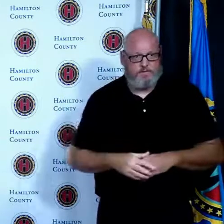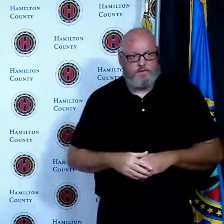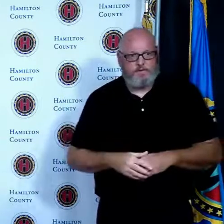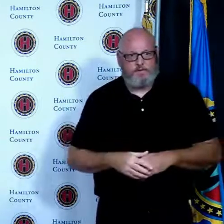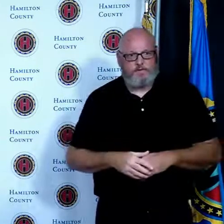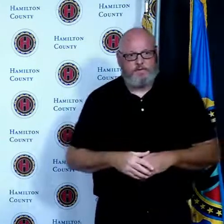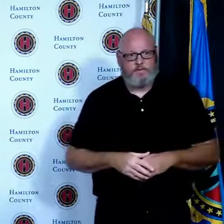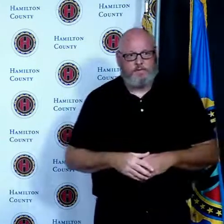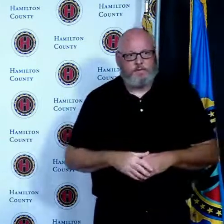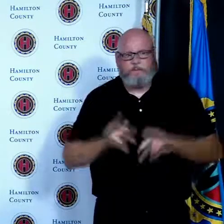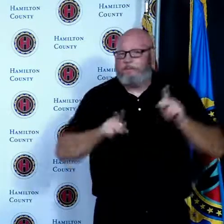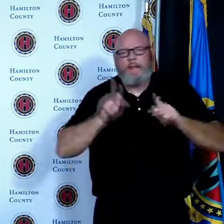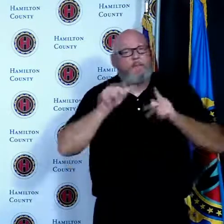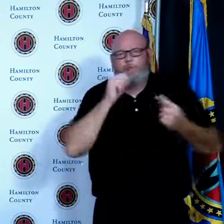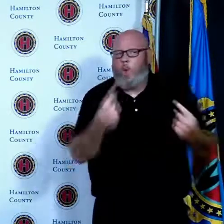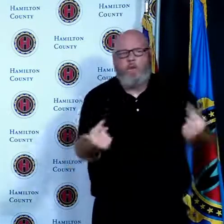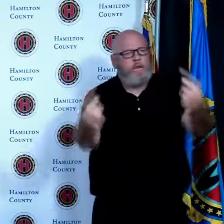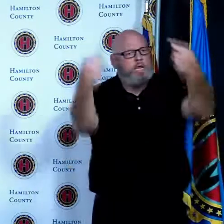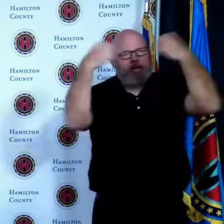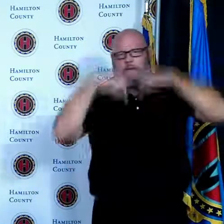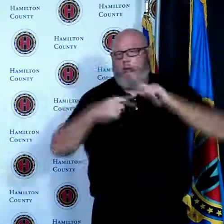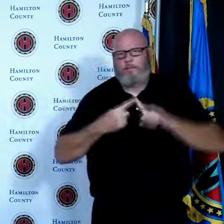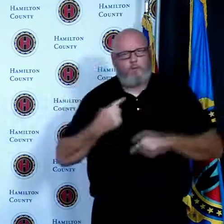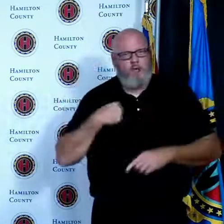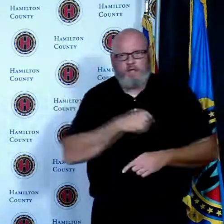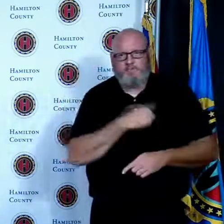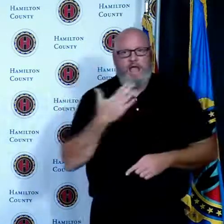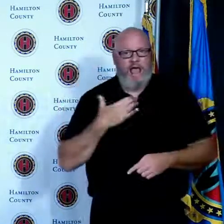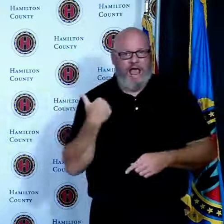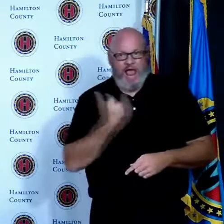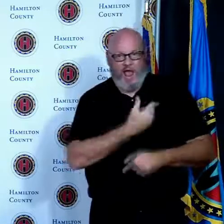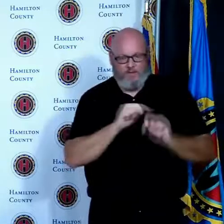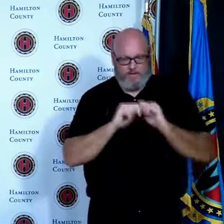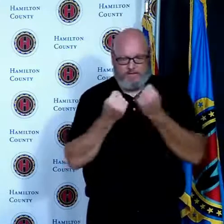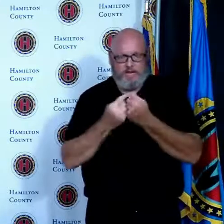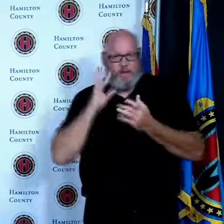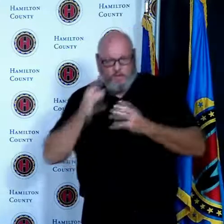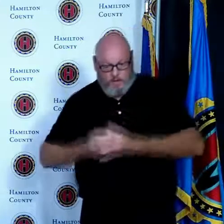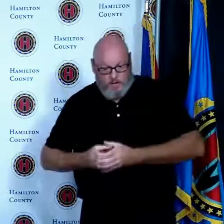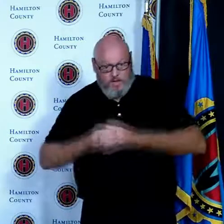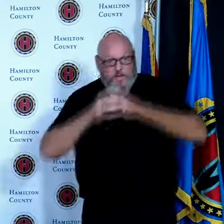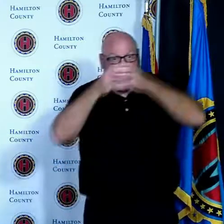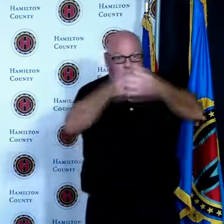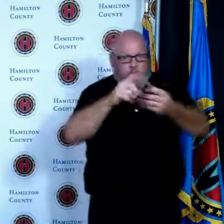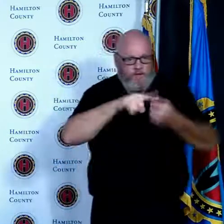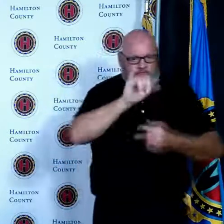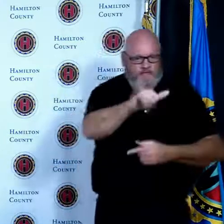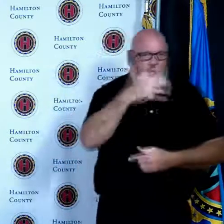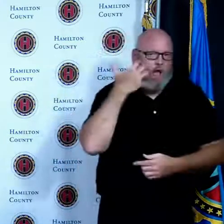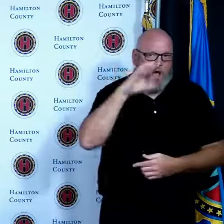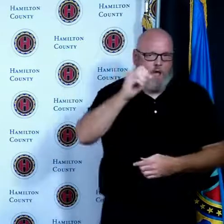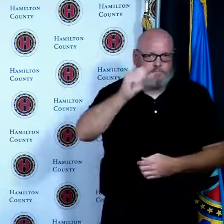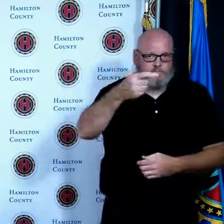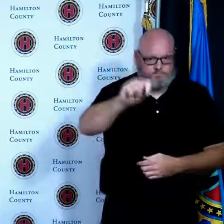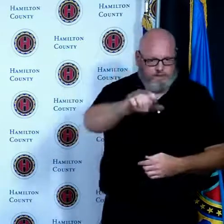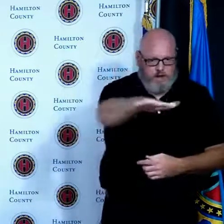those types of of of organizations are there other examples that you would give